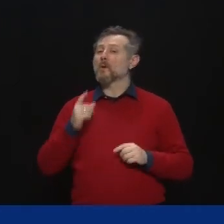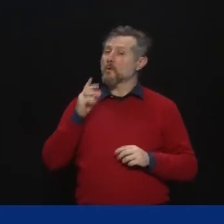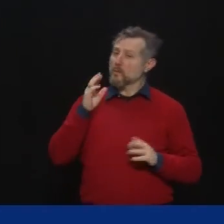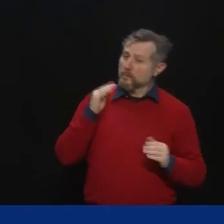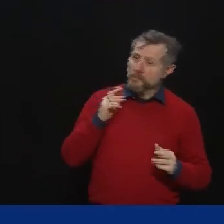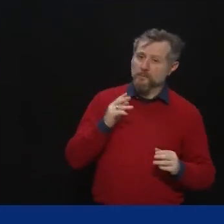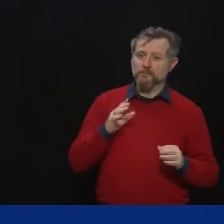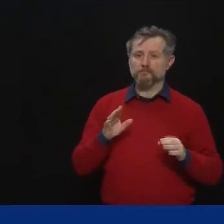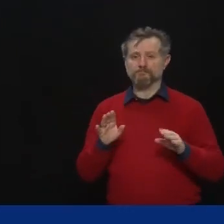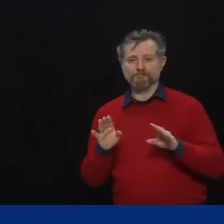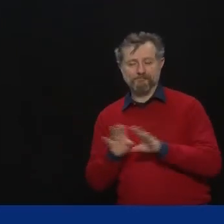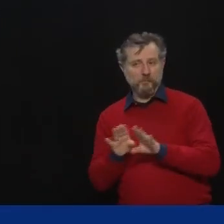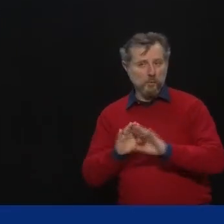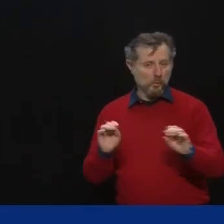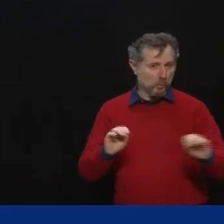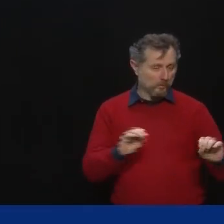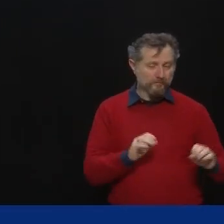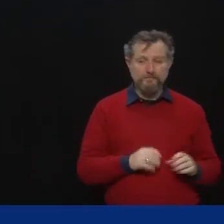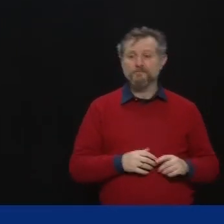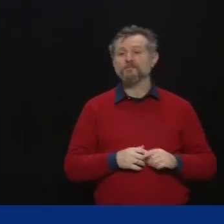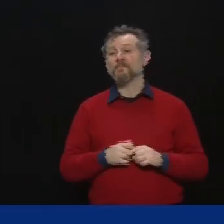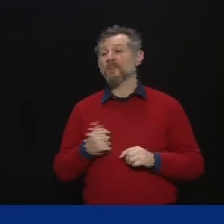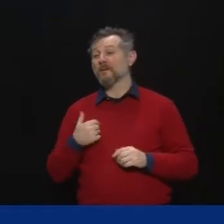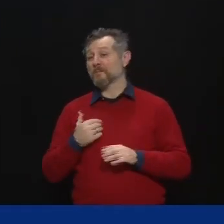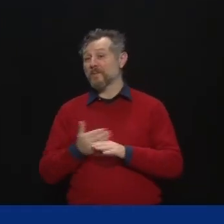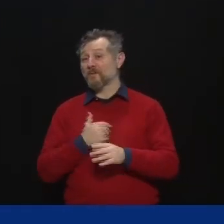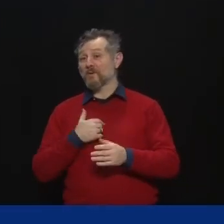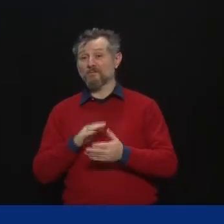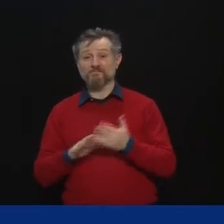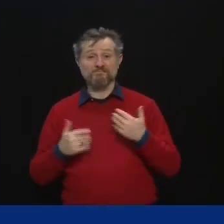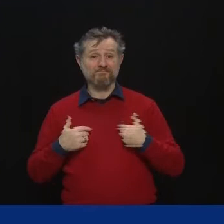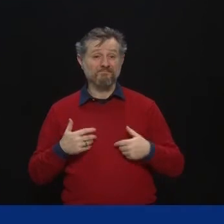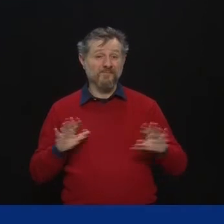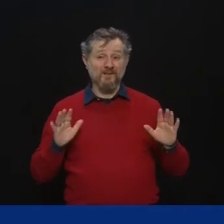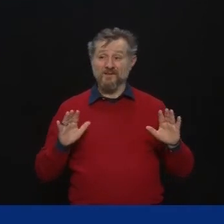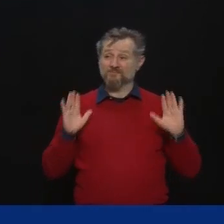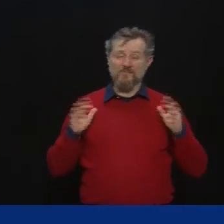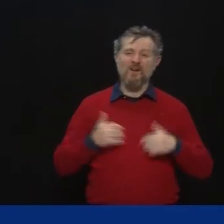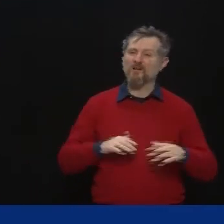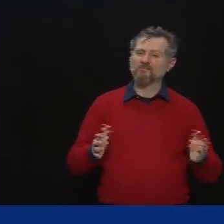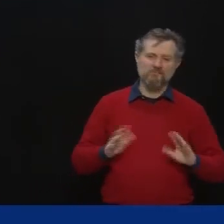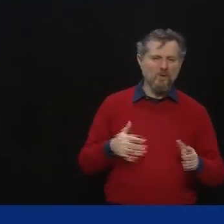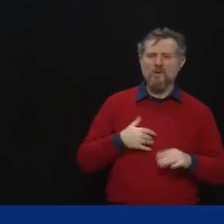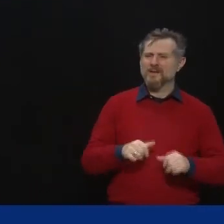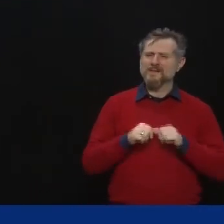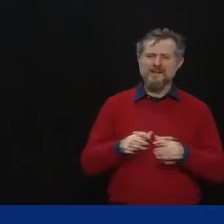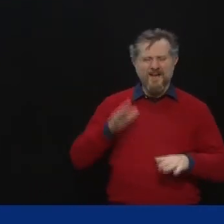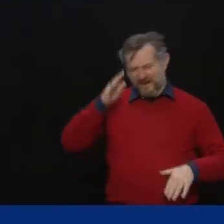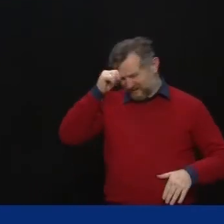HAVING SUCH SERIOUS CONSEQUENCES FOR WHAT I JUST OUTLINED. WE DON'T ANTICIPATE TO SEE ANY SHUTDOWNS AND SO WE'RE NOT GOING